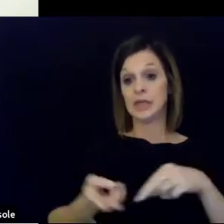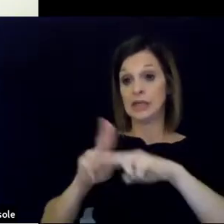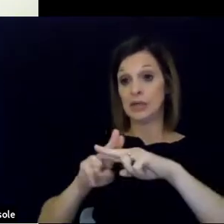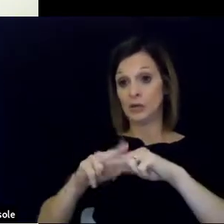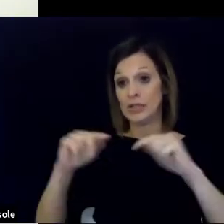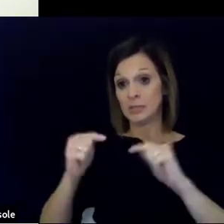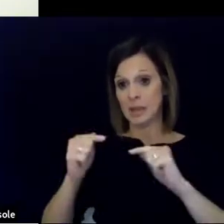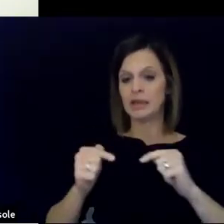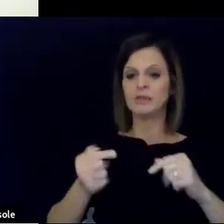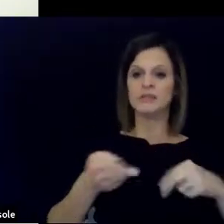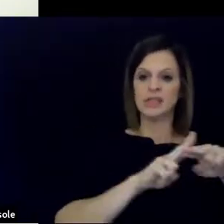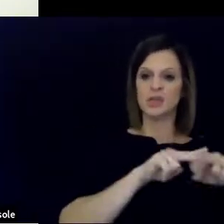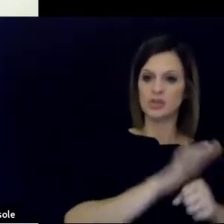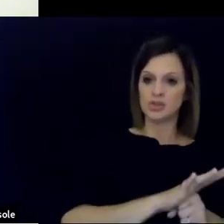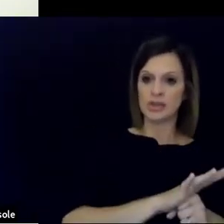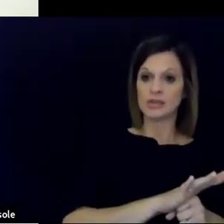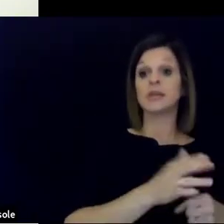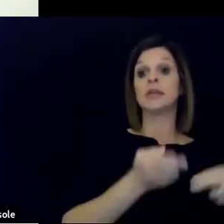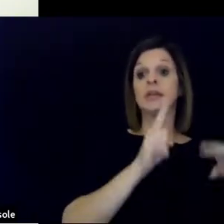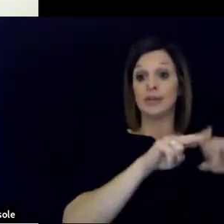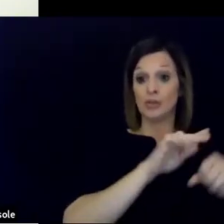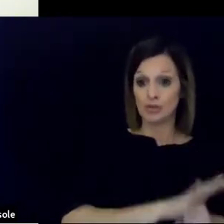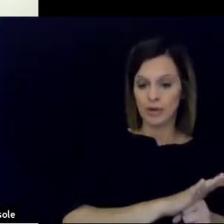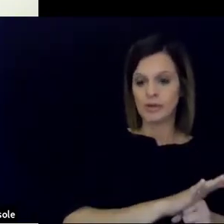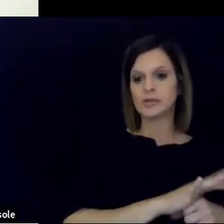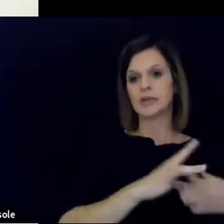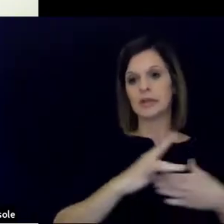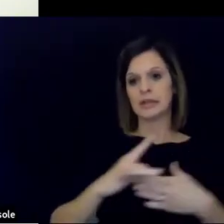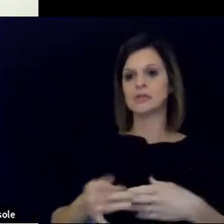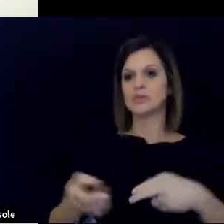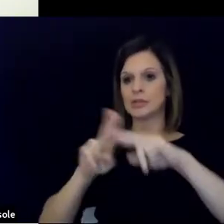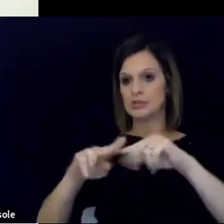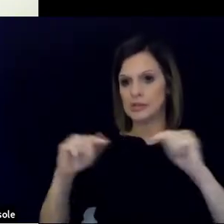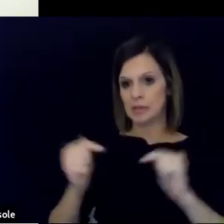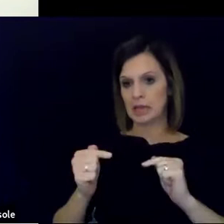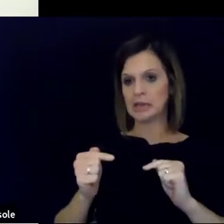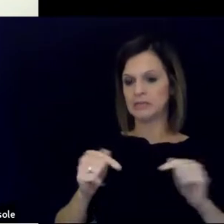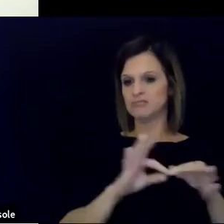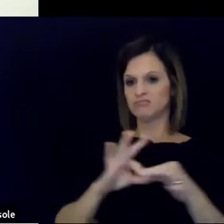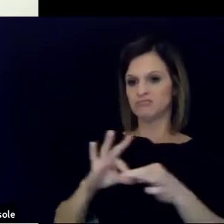So changing our thoughts and expectations. So rather than catastrophizing,